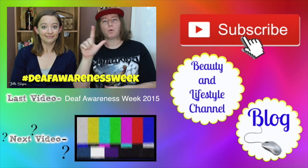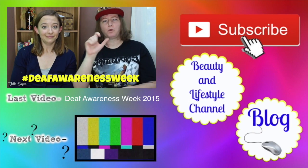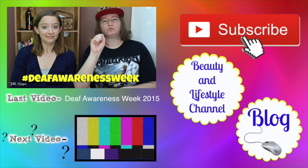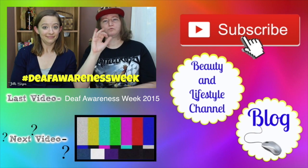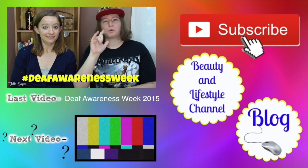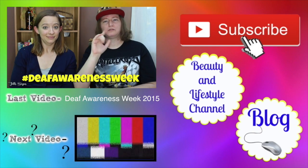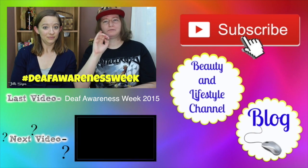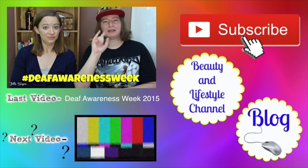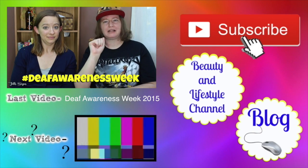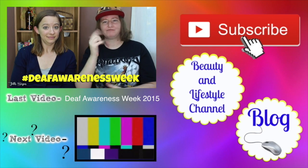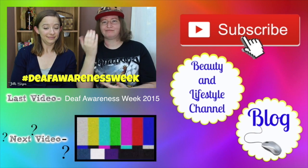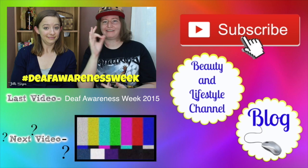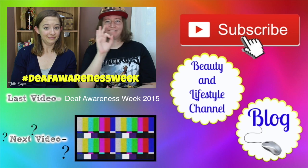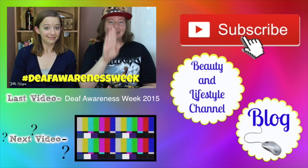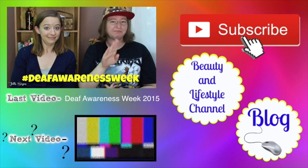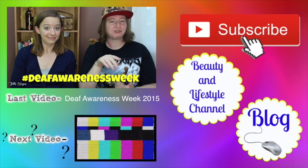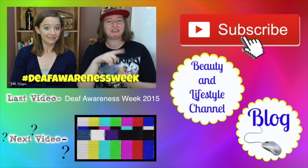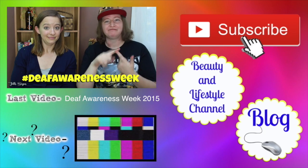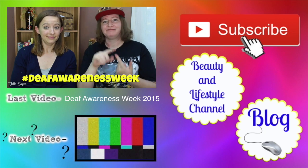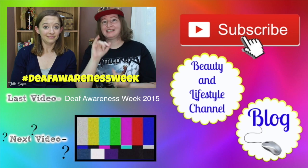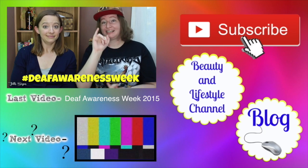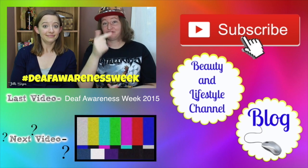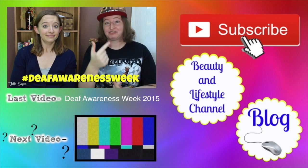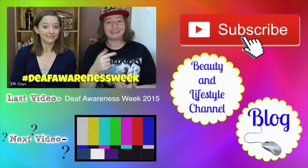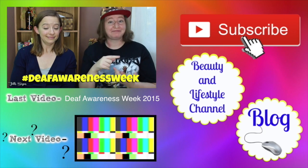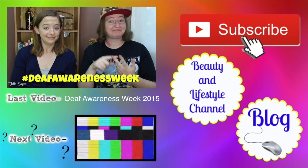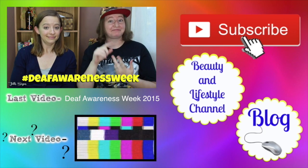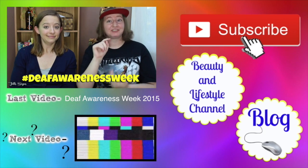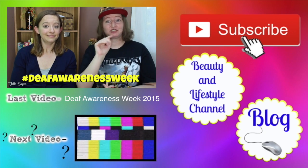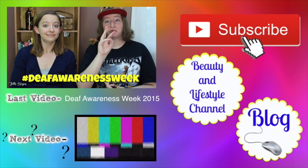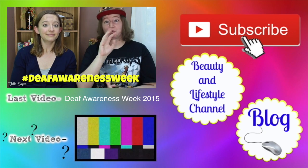#DeafAwarenessWeek in all of your soical media, Facebook, Instagram...